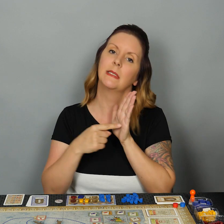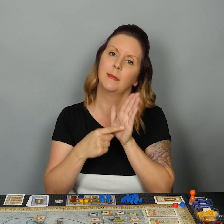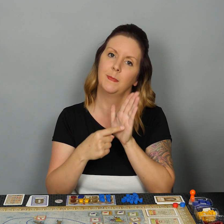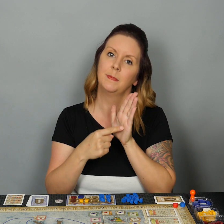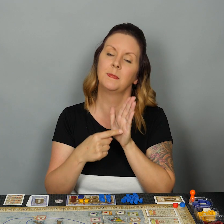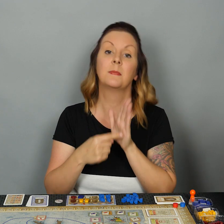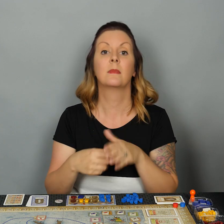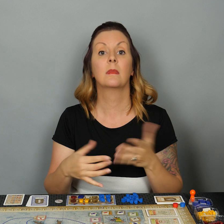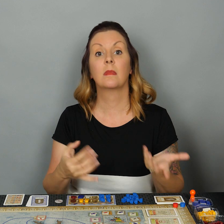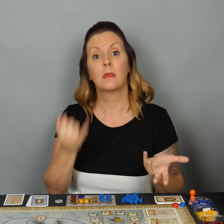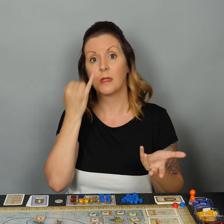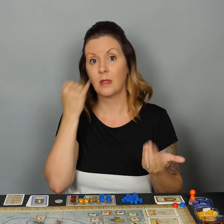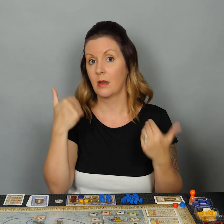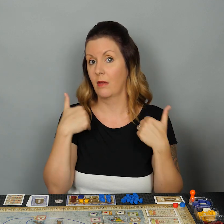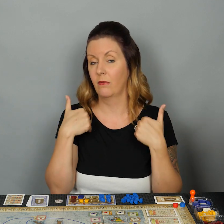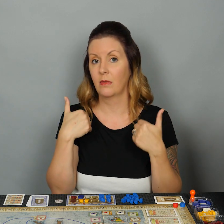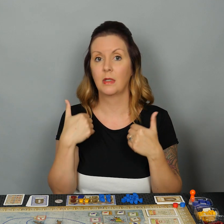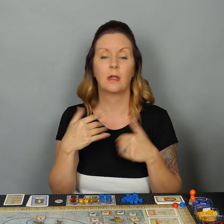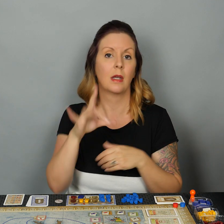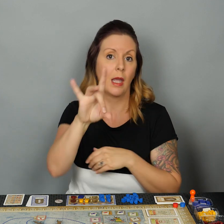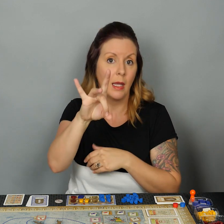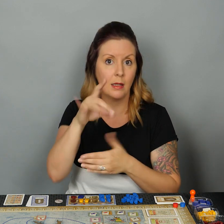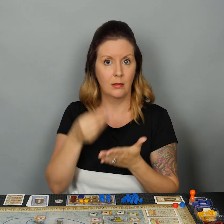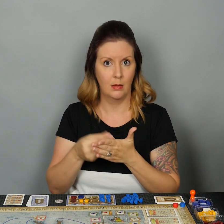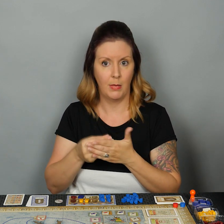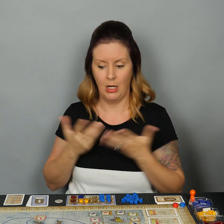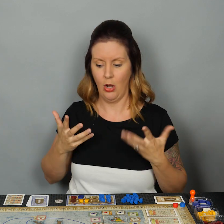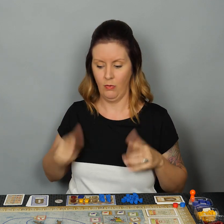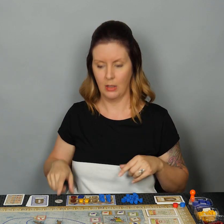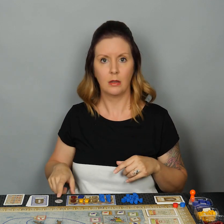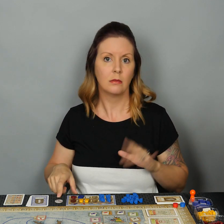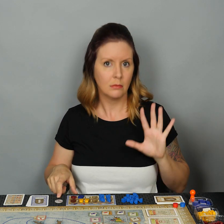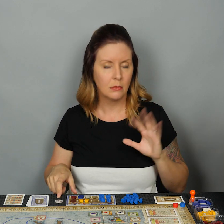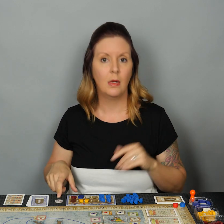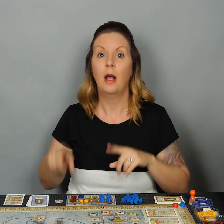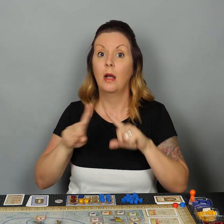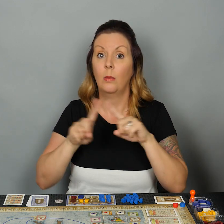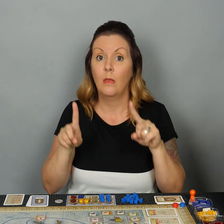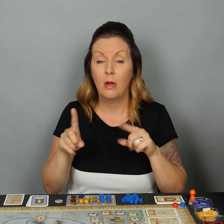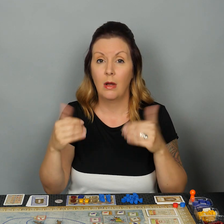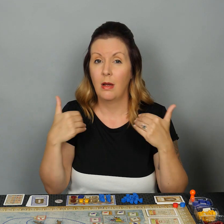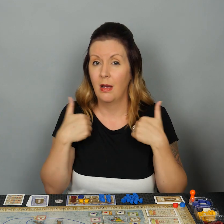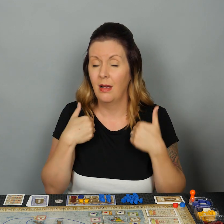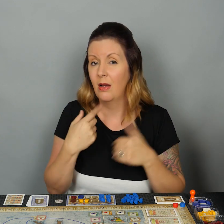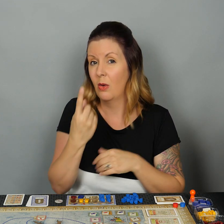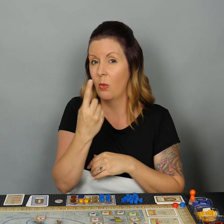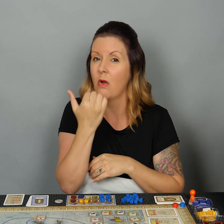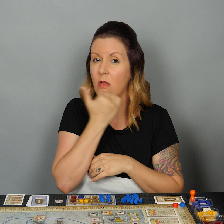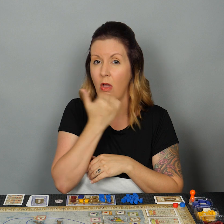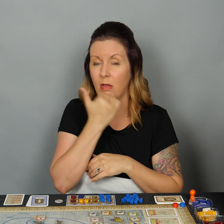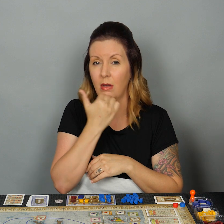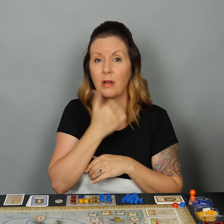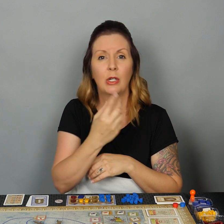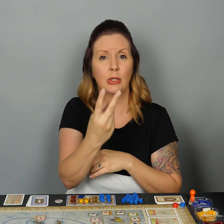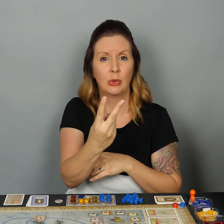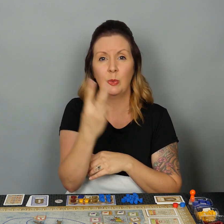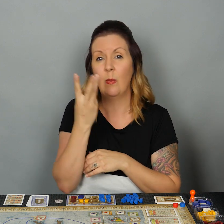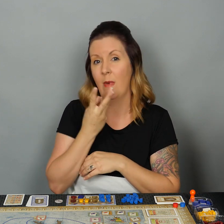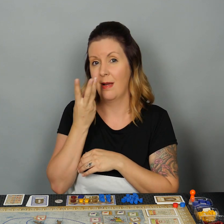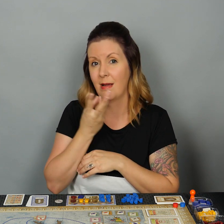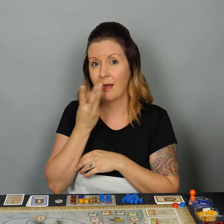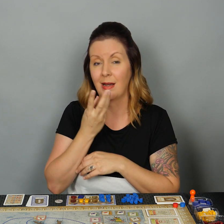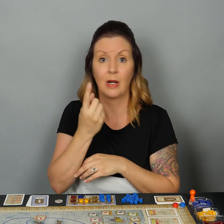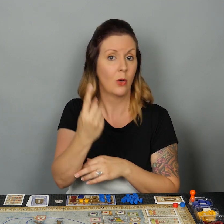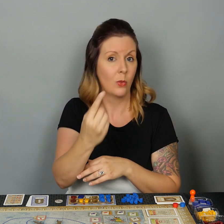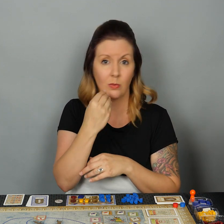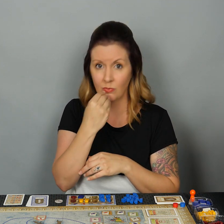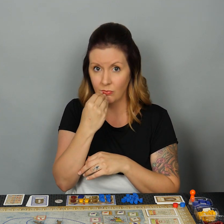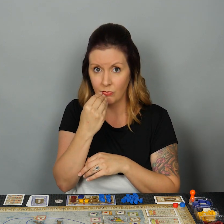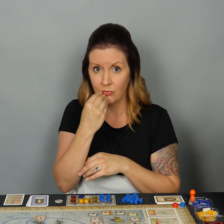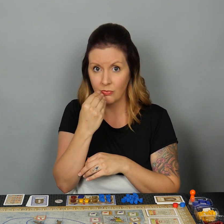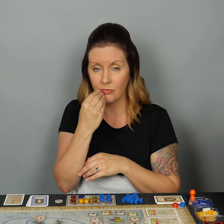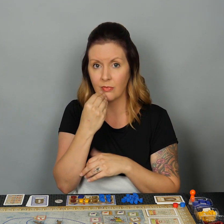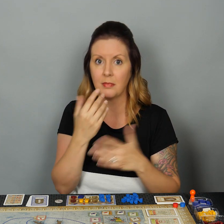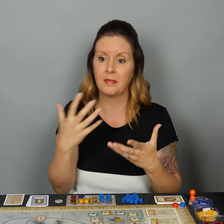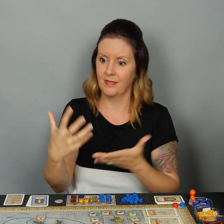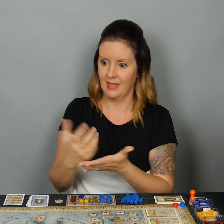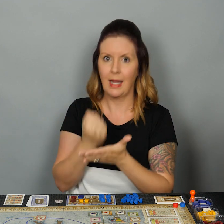For example, if you have 8 money already, but you have 1 cloth, 2 wine, and 1 food,